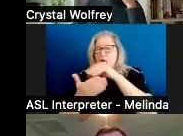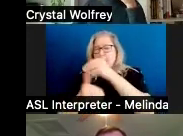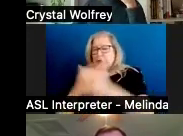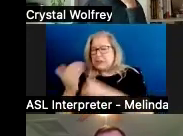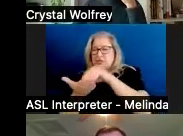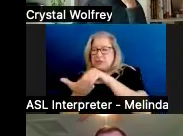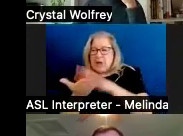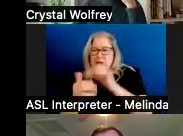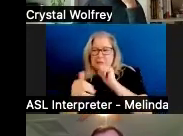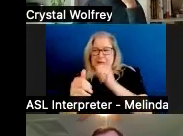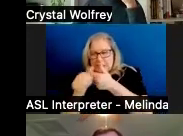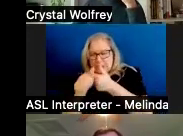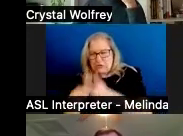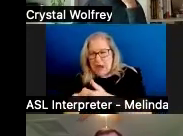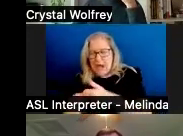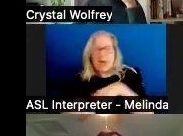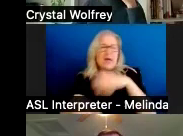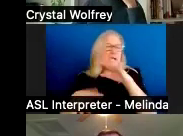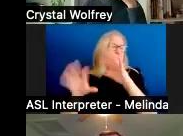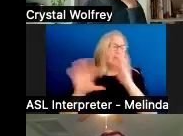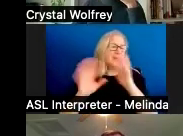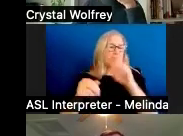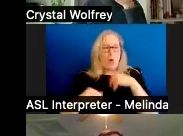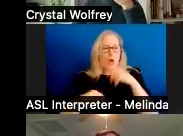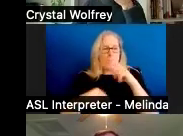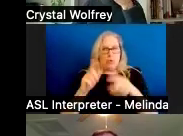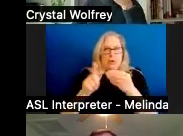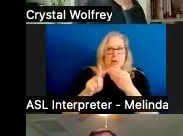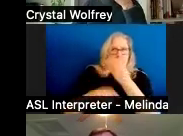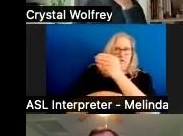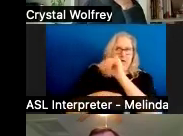so we definitely weren't able to provide those documents the way we were hoping to,